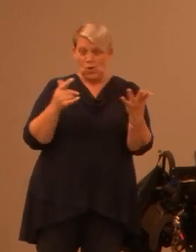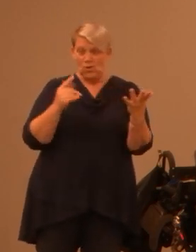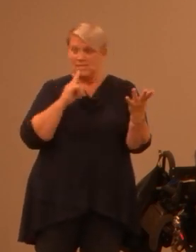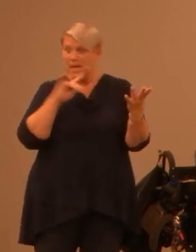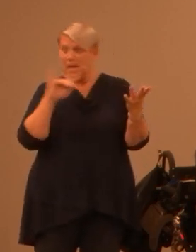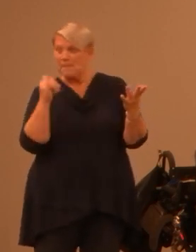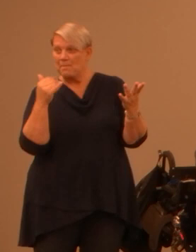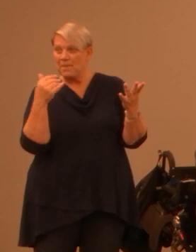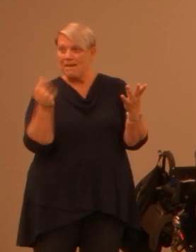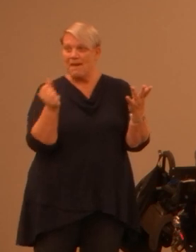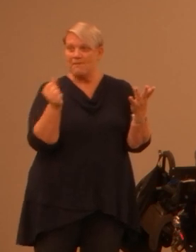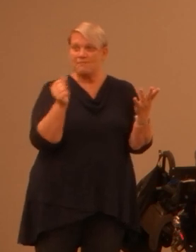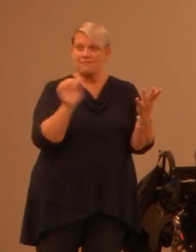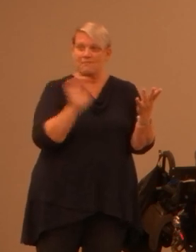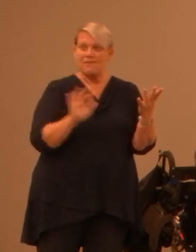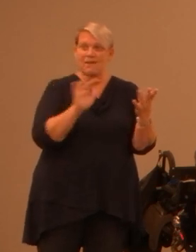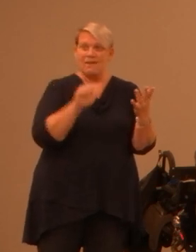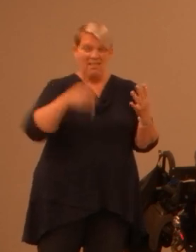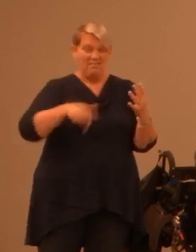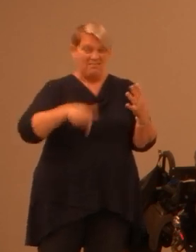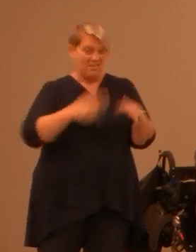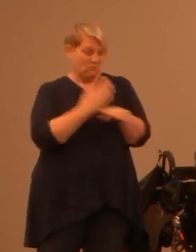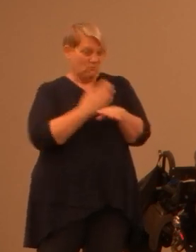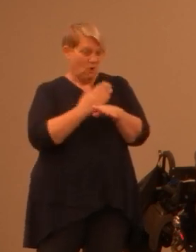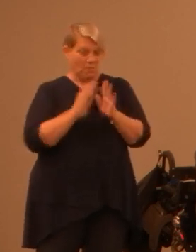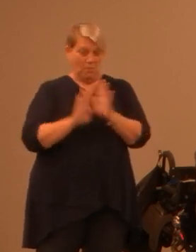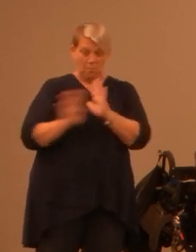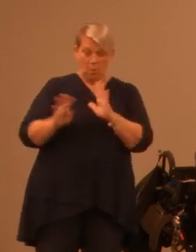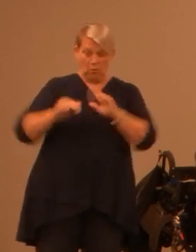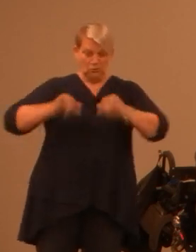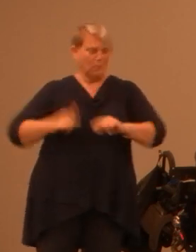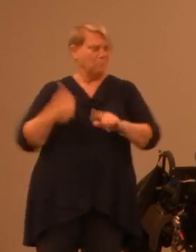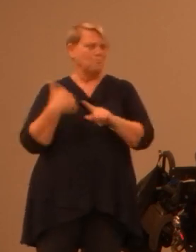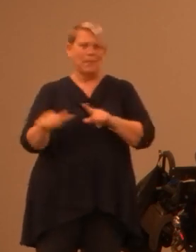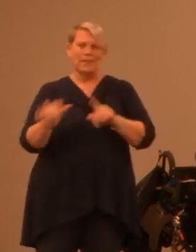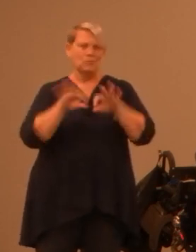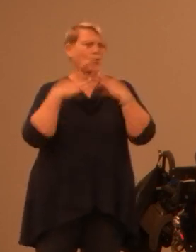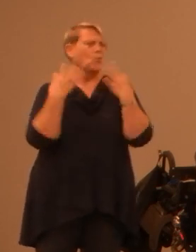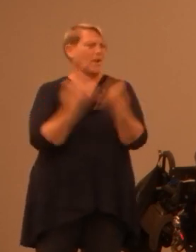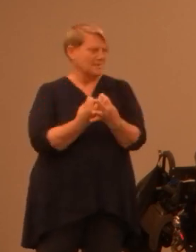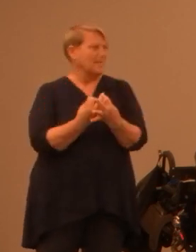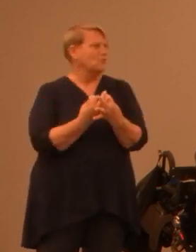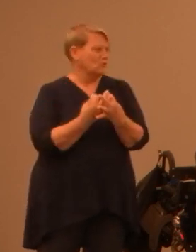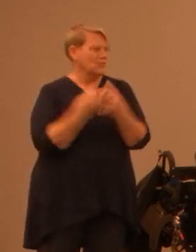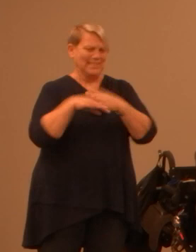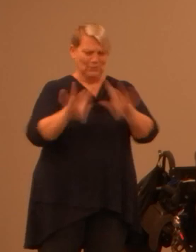the position of board chair of one of the best organisations in Australia, so that's